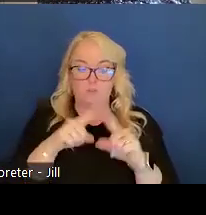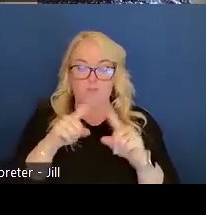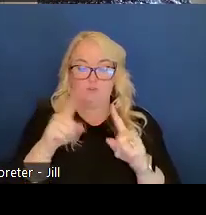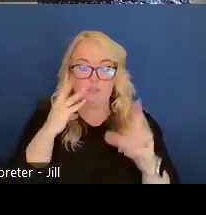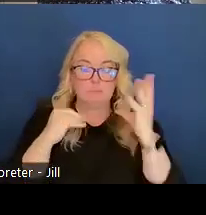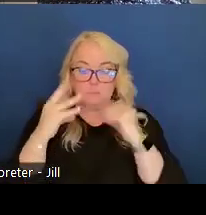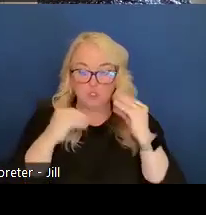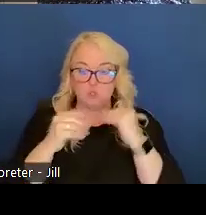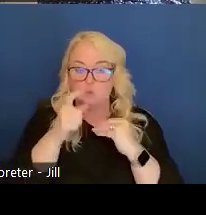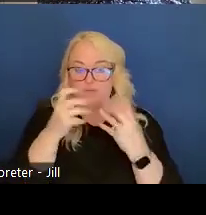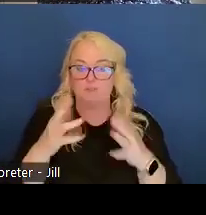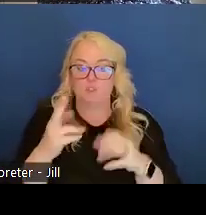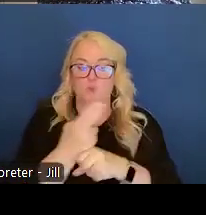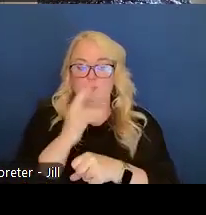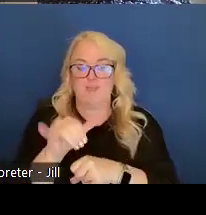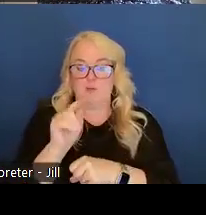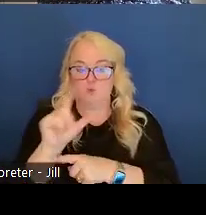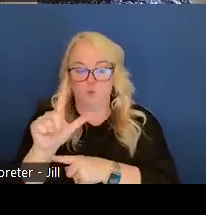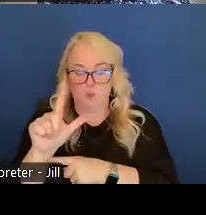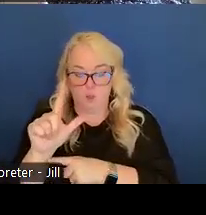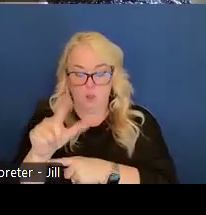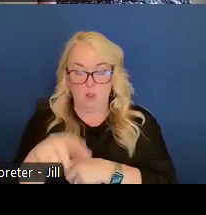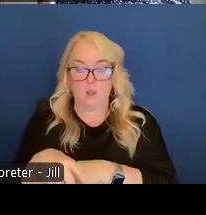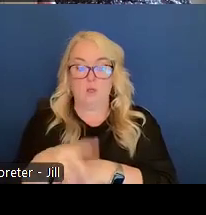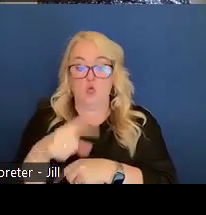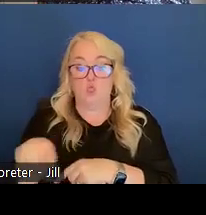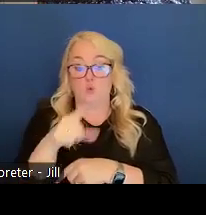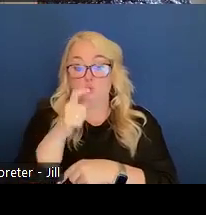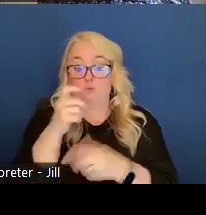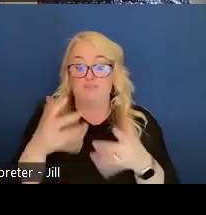that tool, and those who commented on the waiver